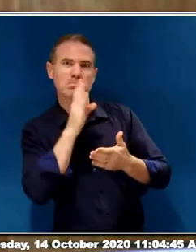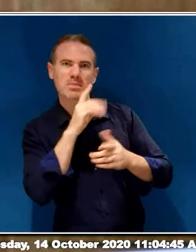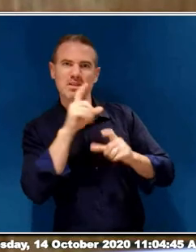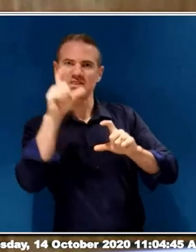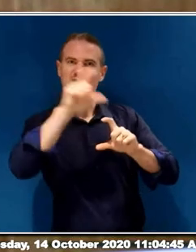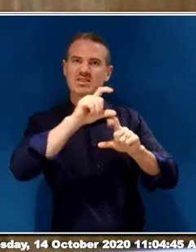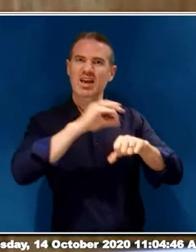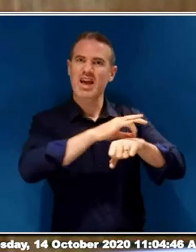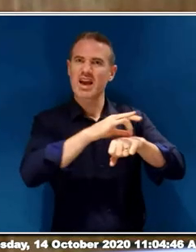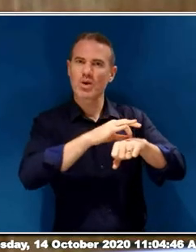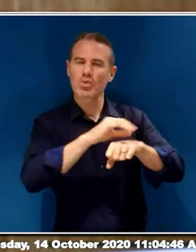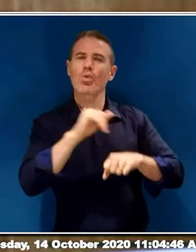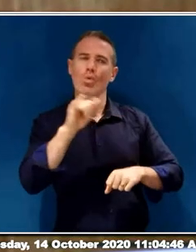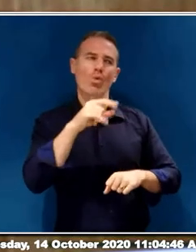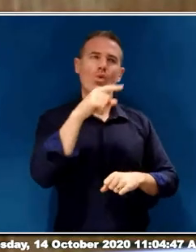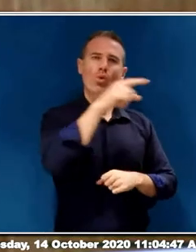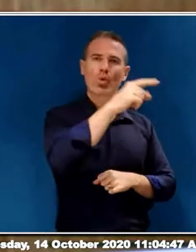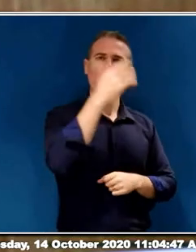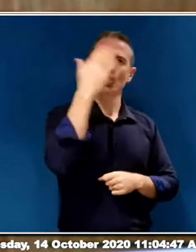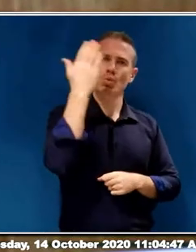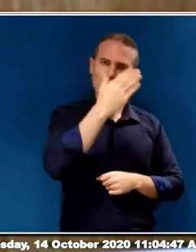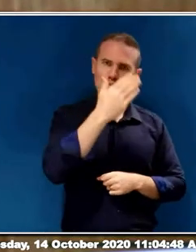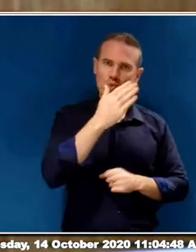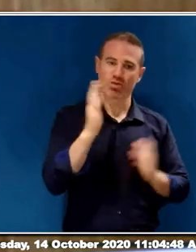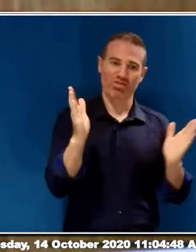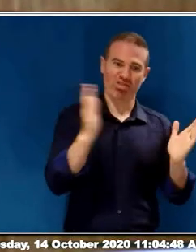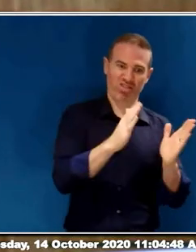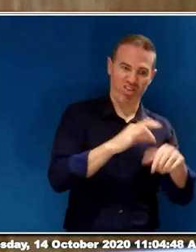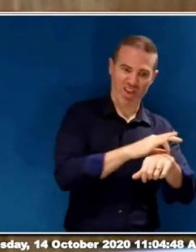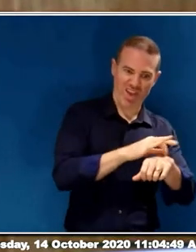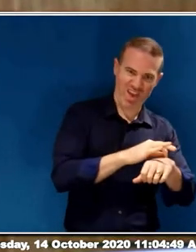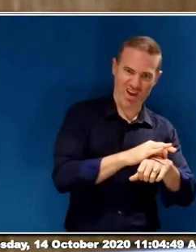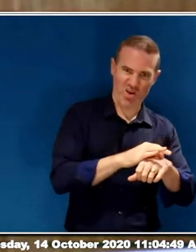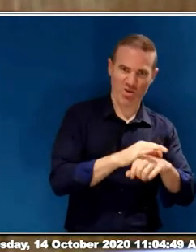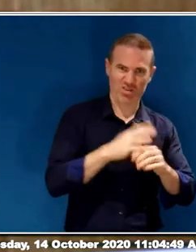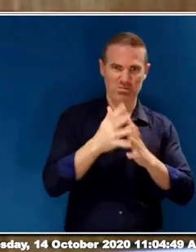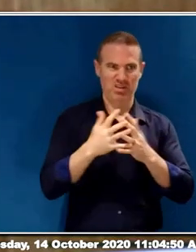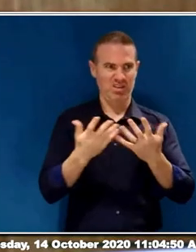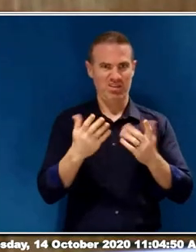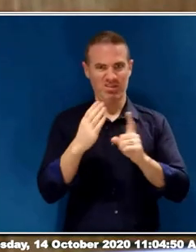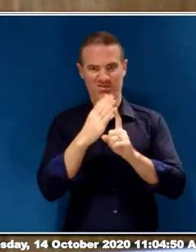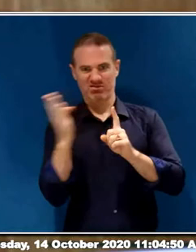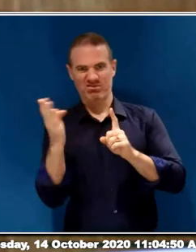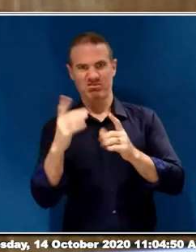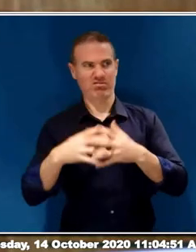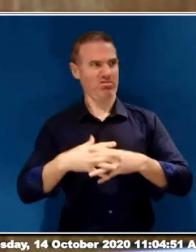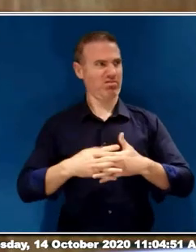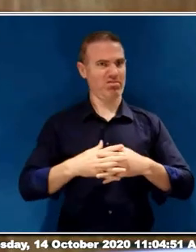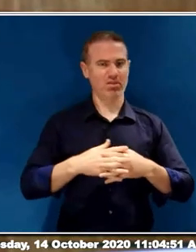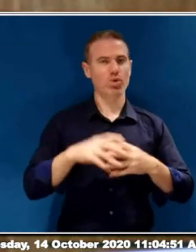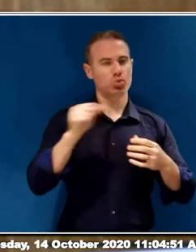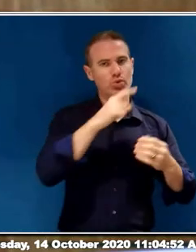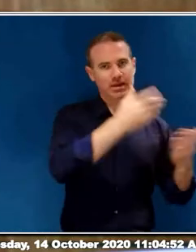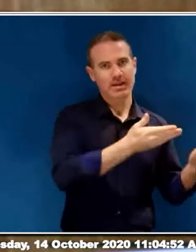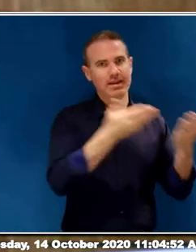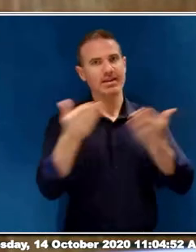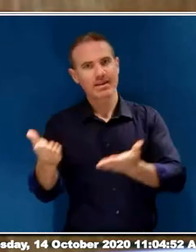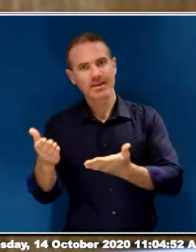to complete at home at his particular learning level. Has that happened? No.